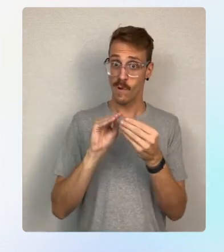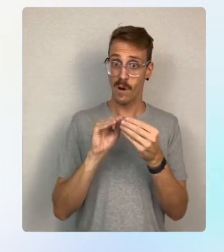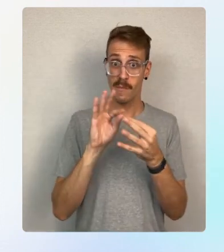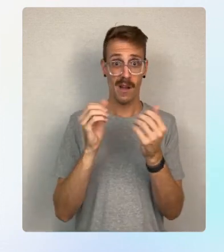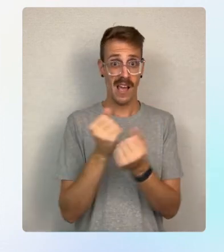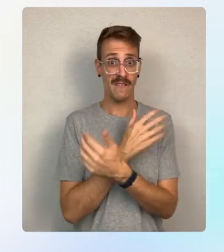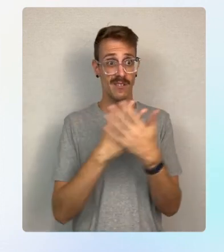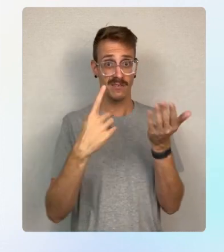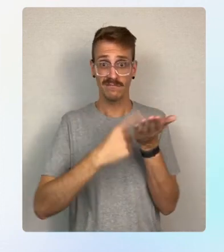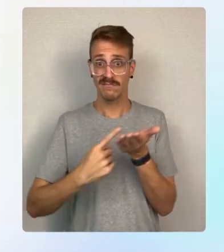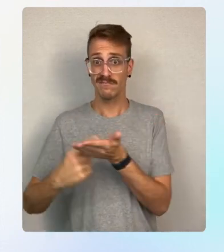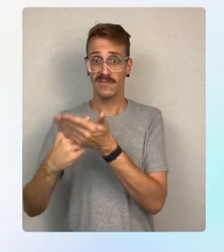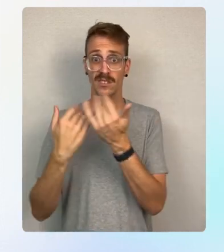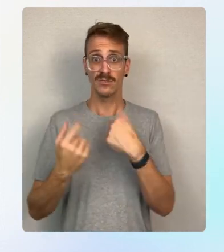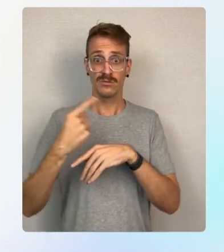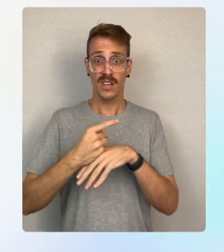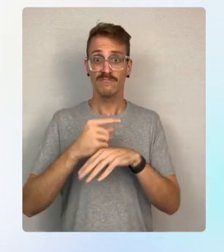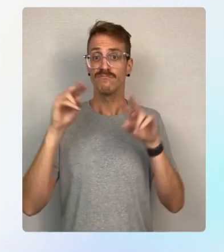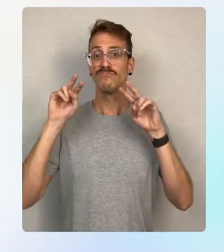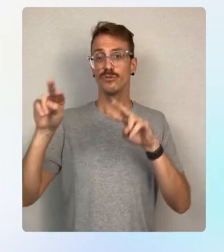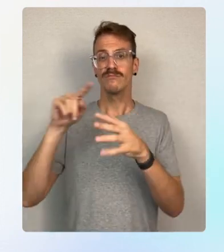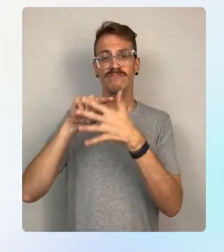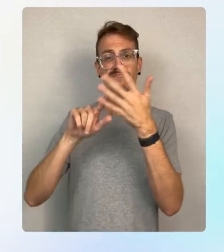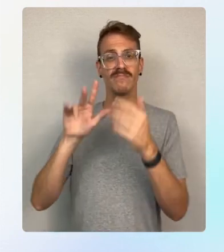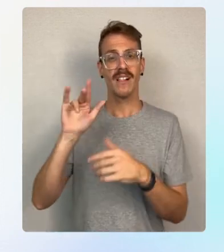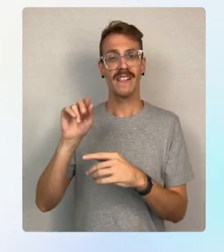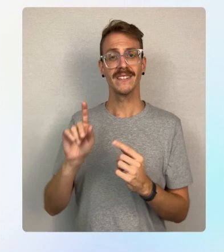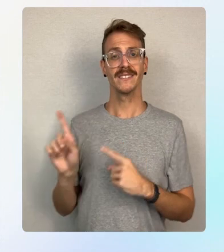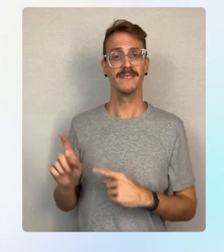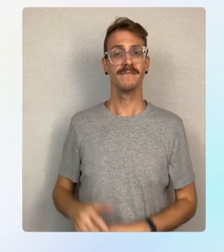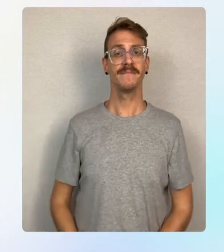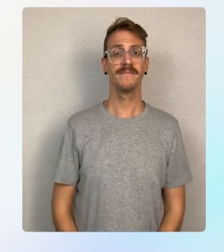To learn more about everything we have talked about today, please check out these links.